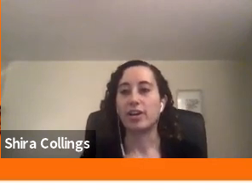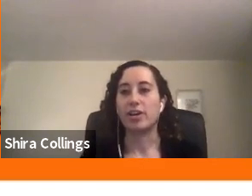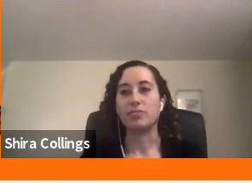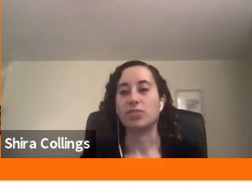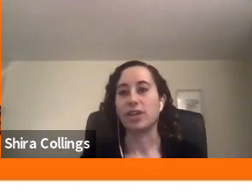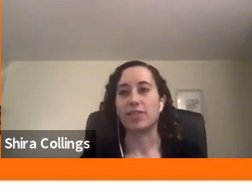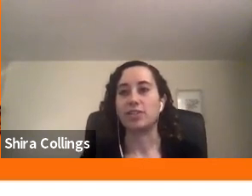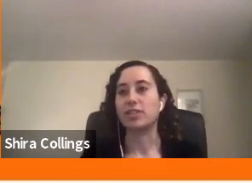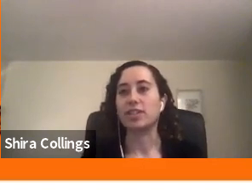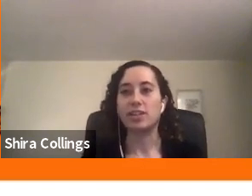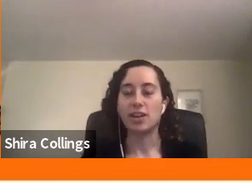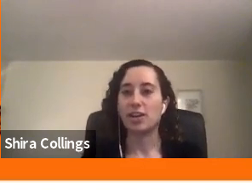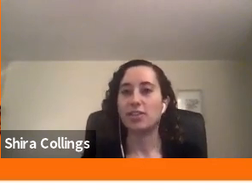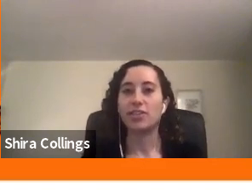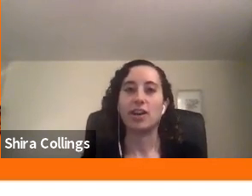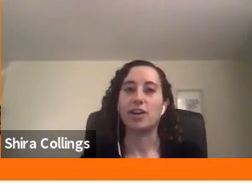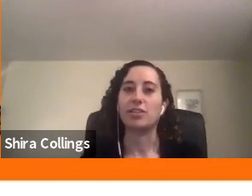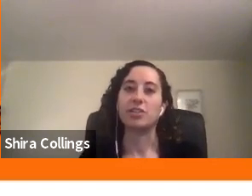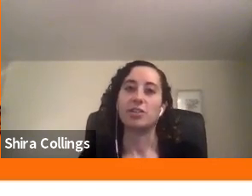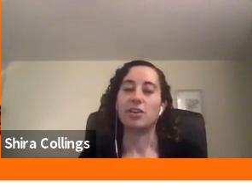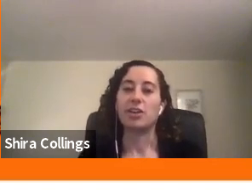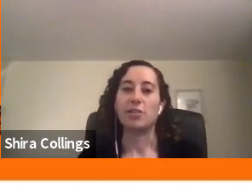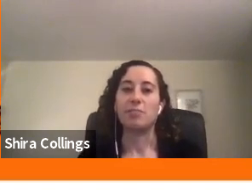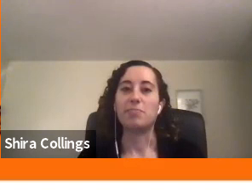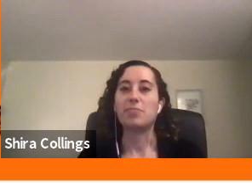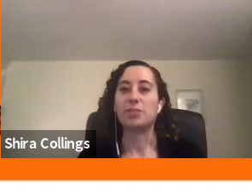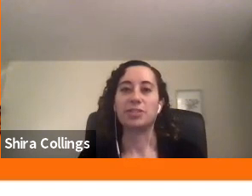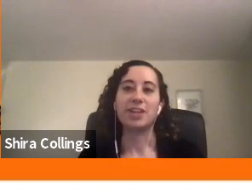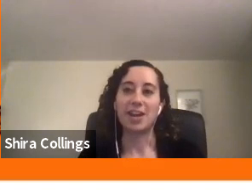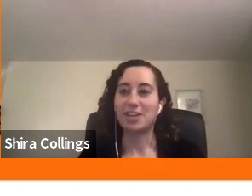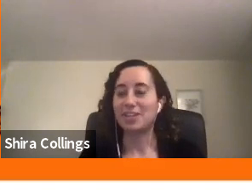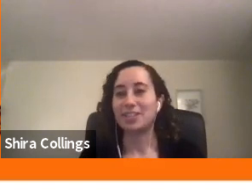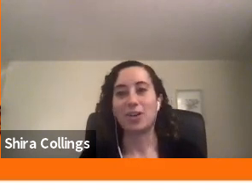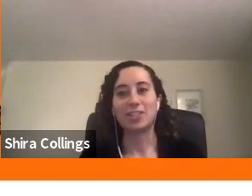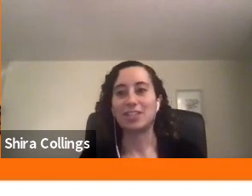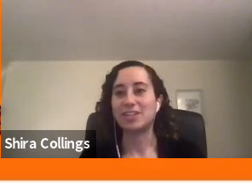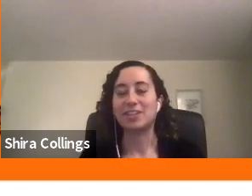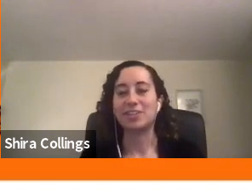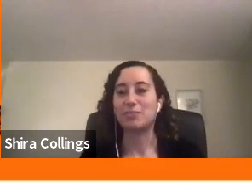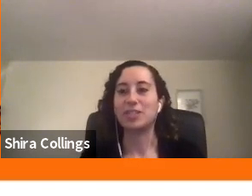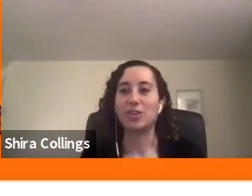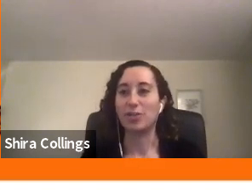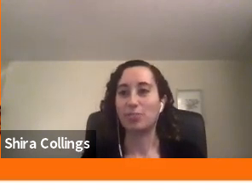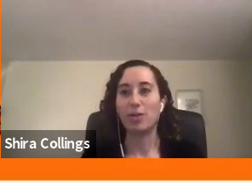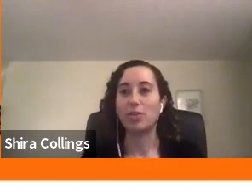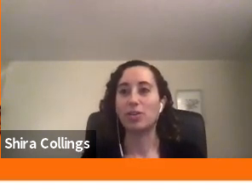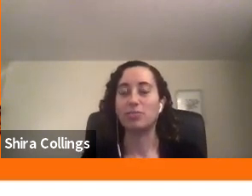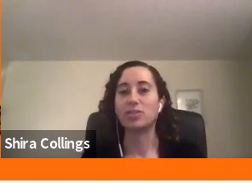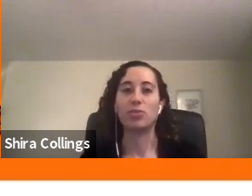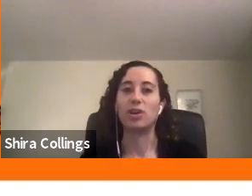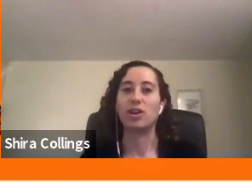to diet or to lose weight instead of receiving quality mental healthcare, so, again, there is this idea that